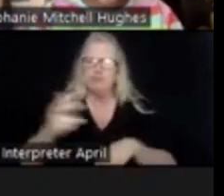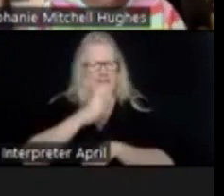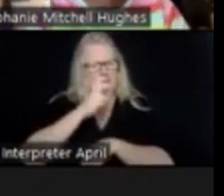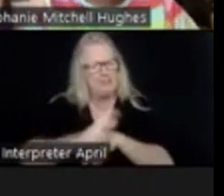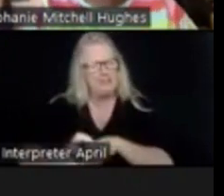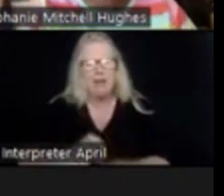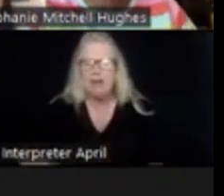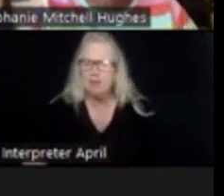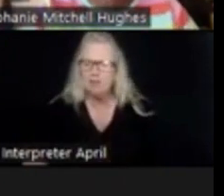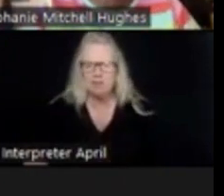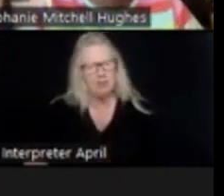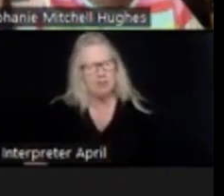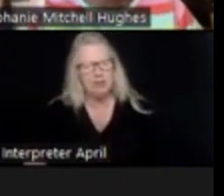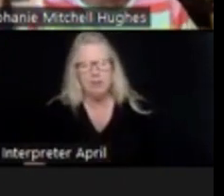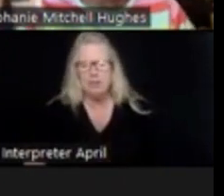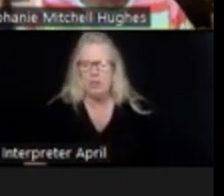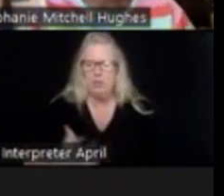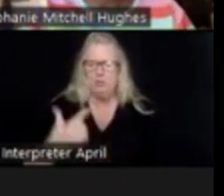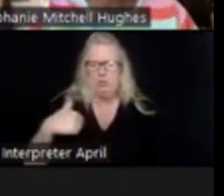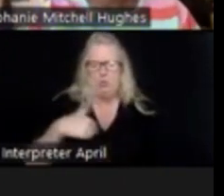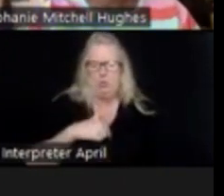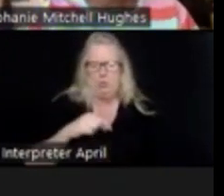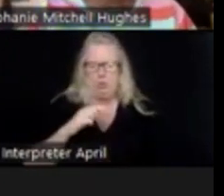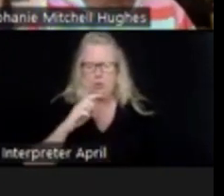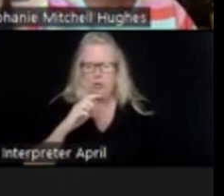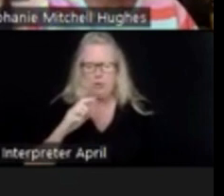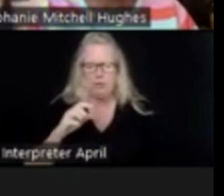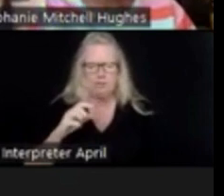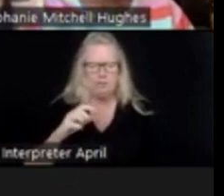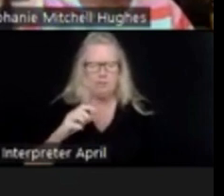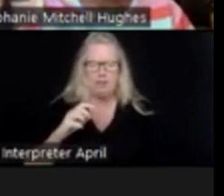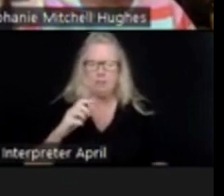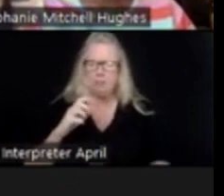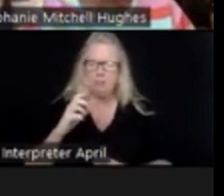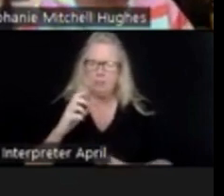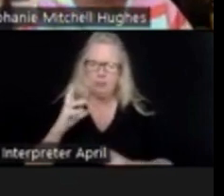IT IS. WE ARE TALKING ALL OF THIS -- I THINK ALL OF US AGREE WITH